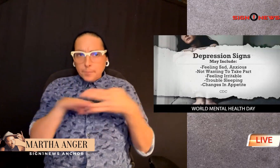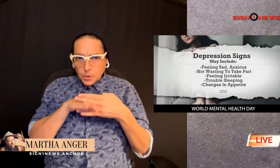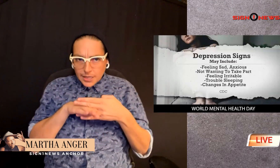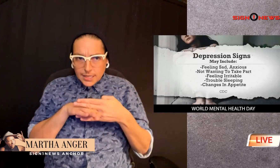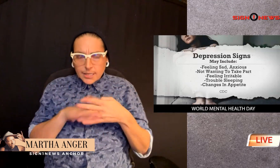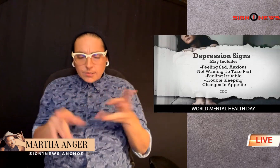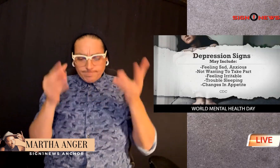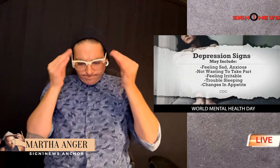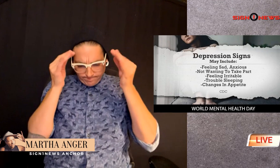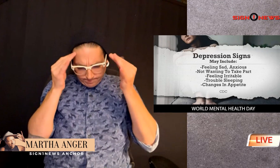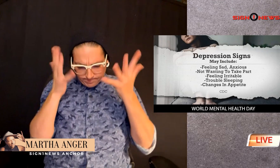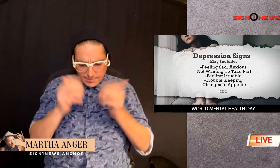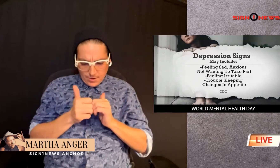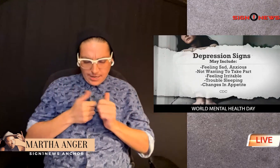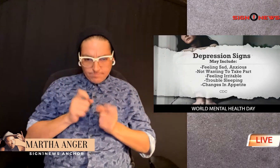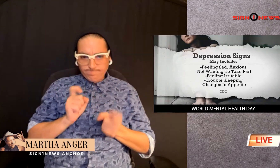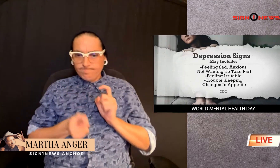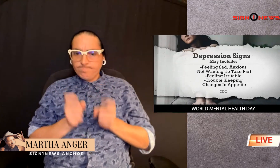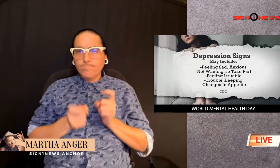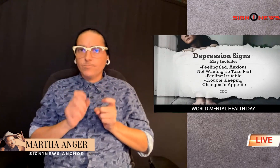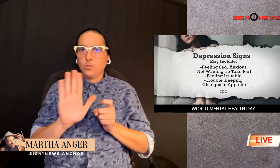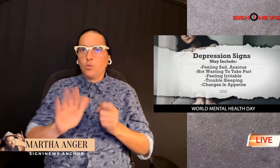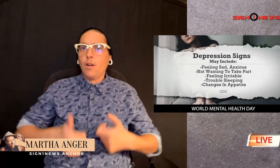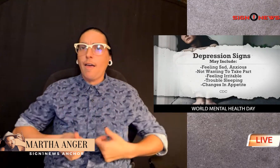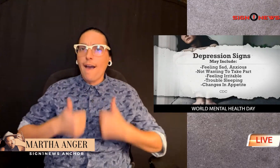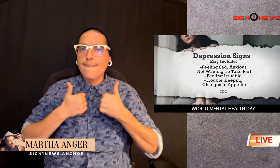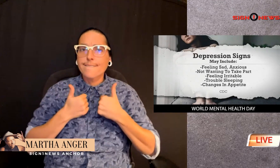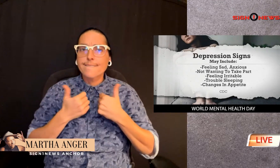Take a break. And think about ways to adjust your life.